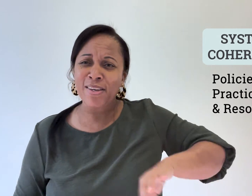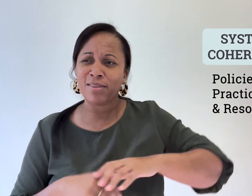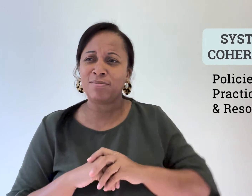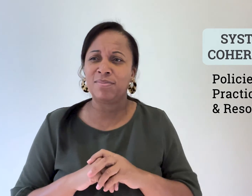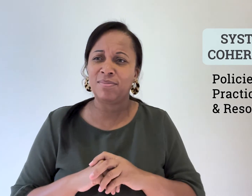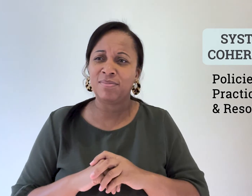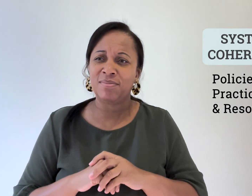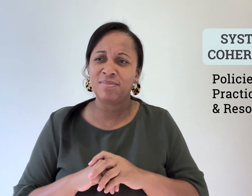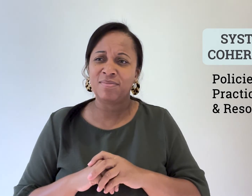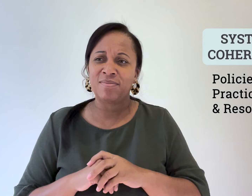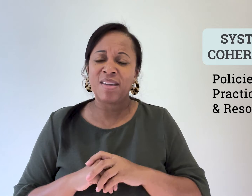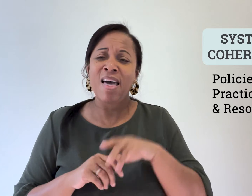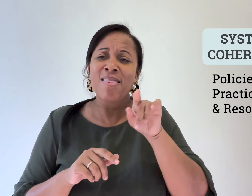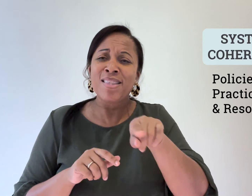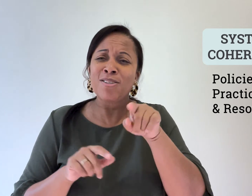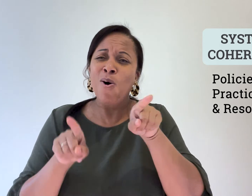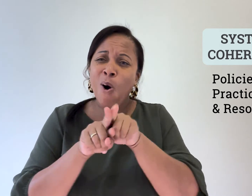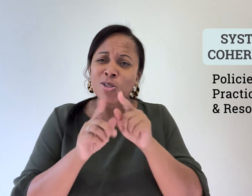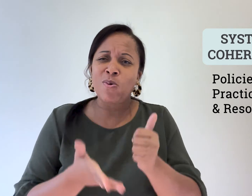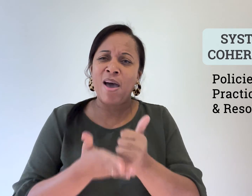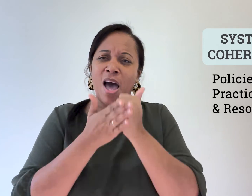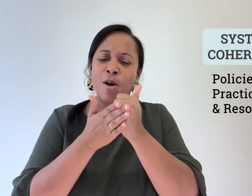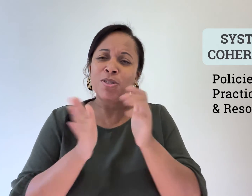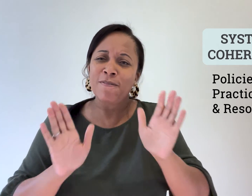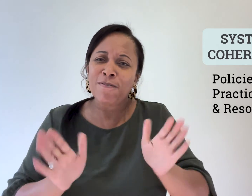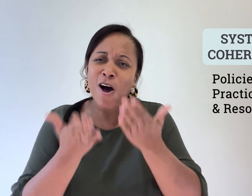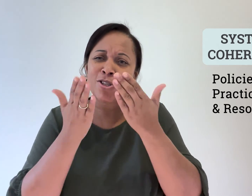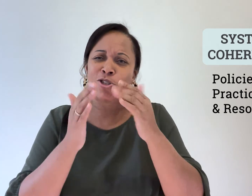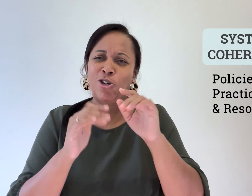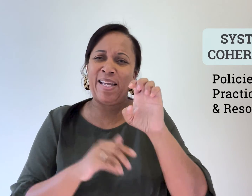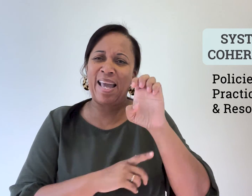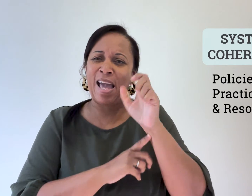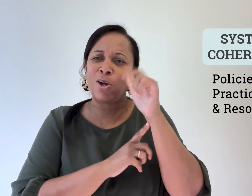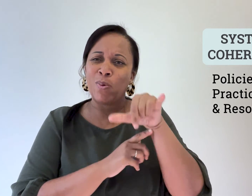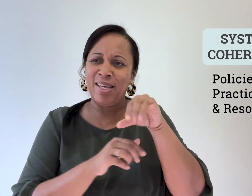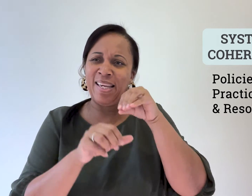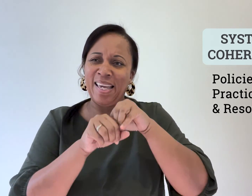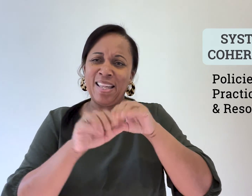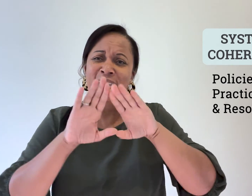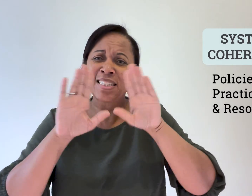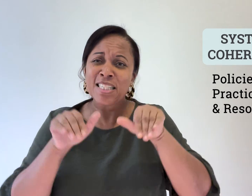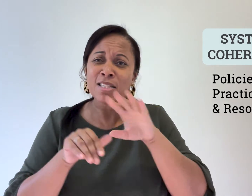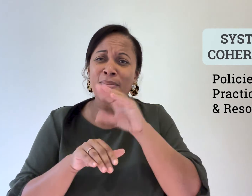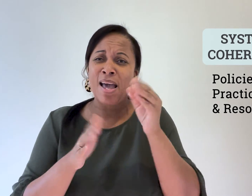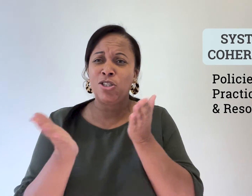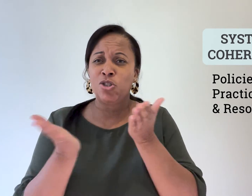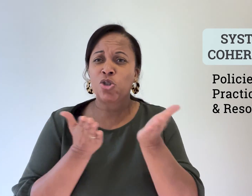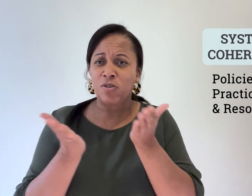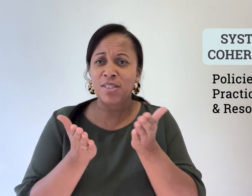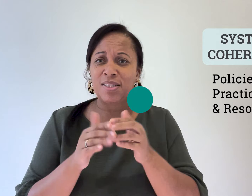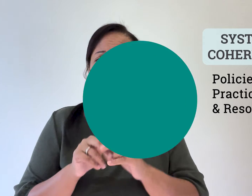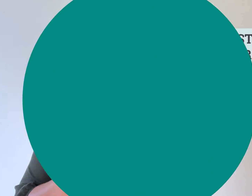that are available and beneficial to them. This also helps foster equity in systems and services.